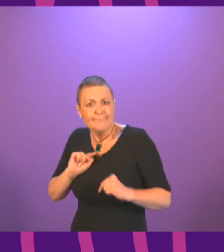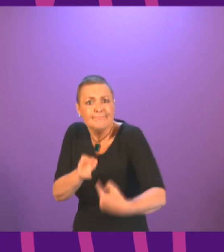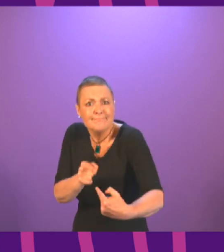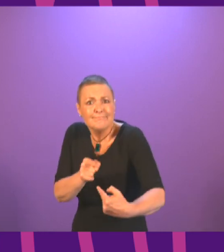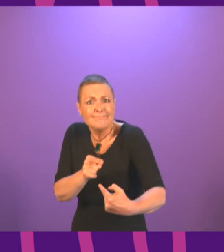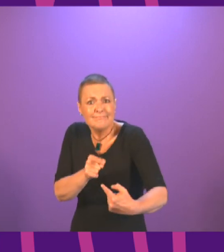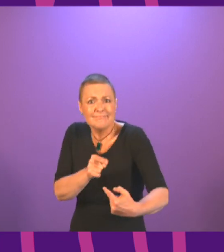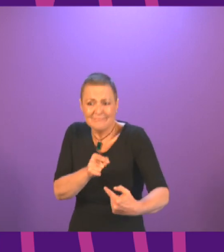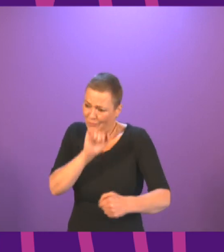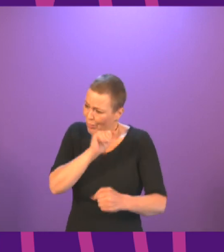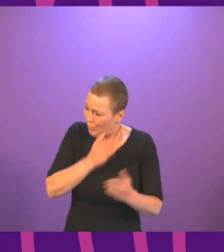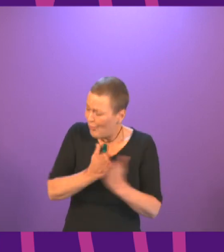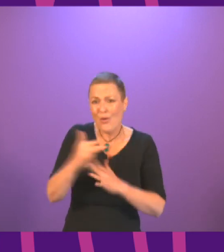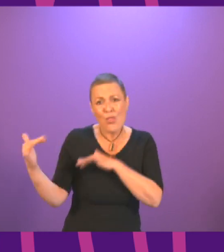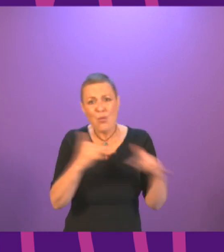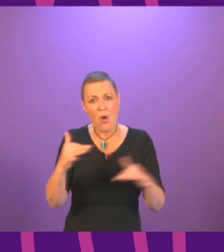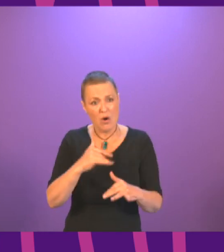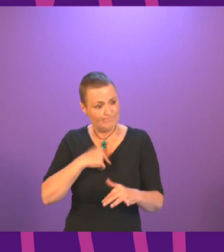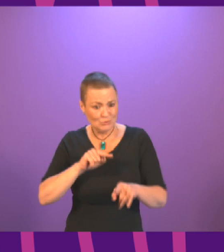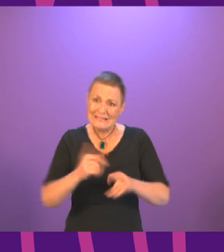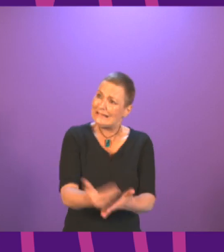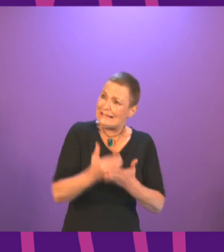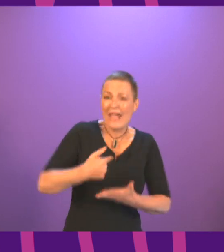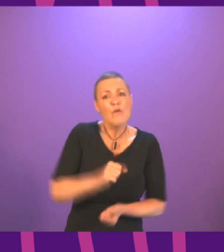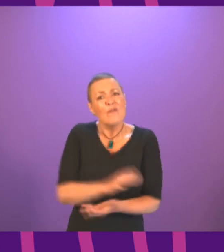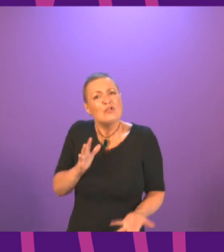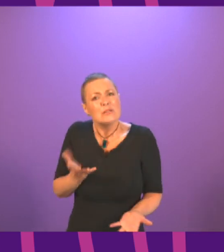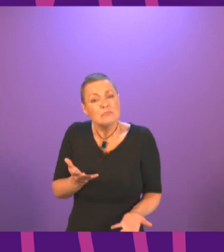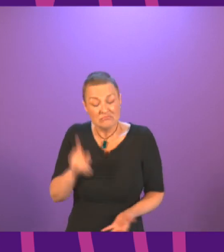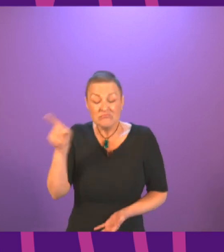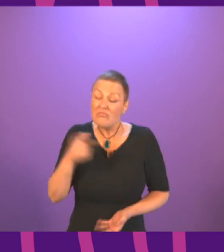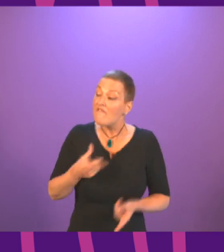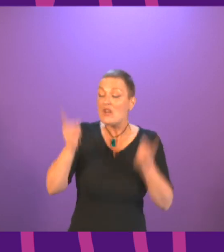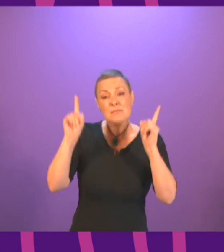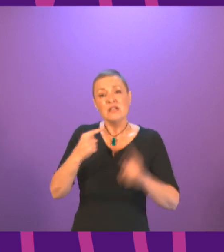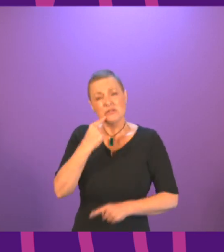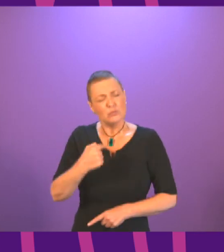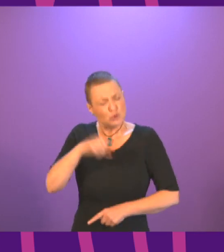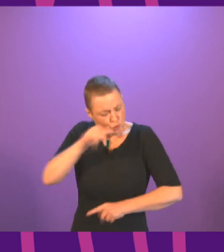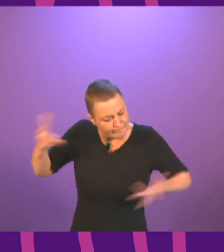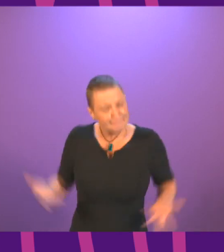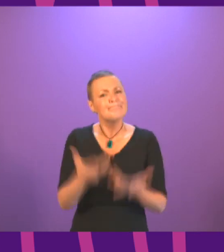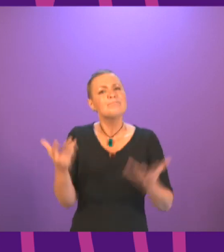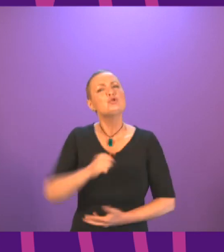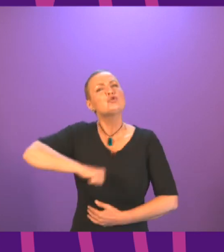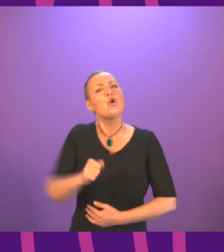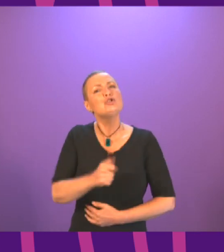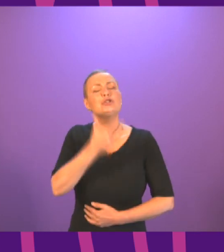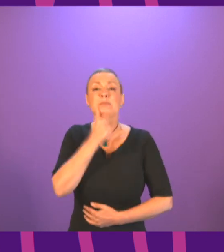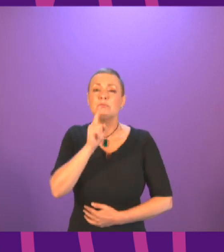for freedom for our country and across the world. The First Minister has quite rightly pointed out that we should encourage Scots to mark